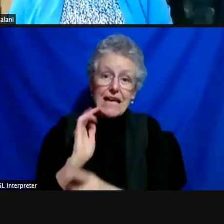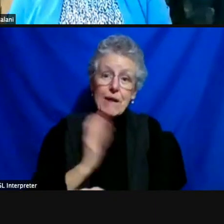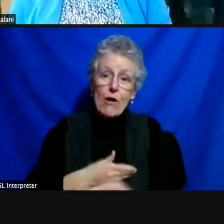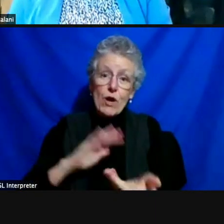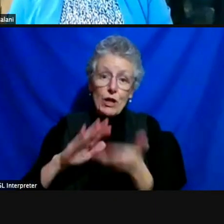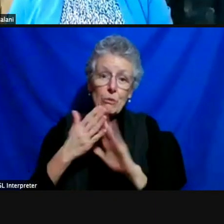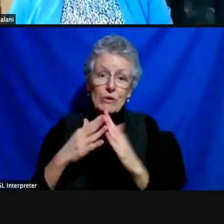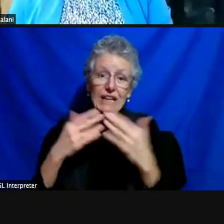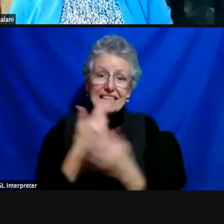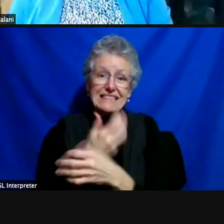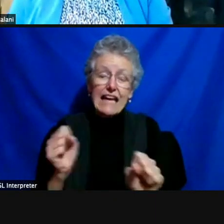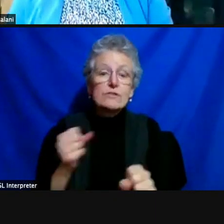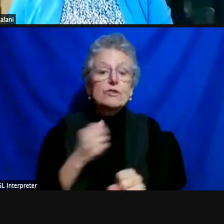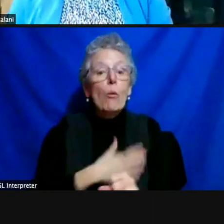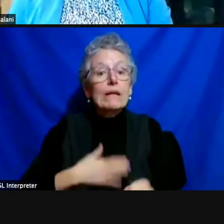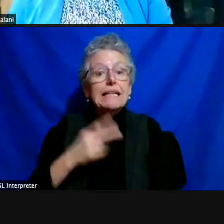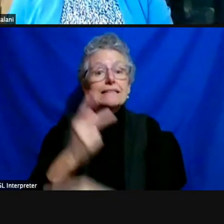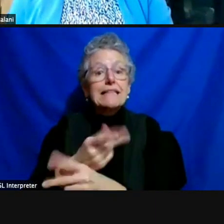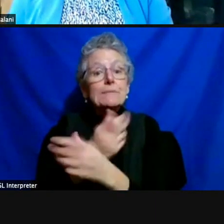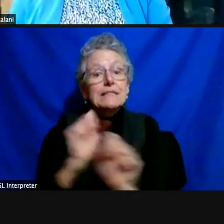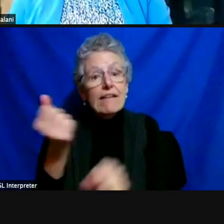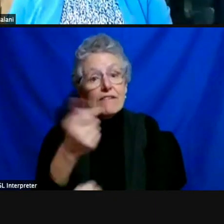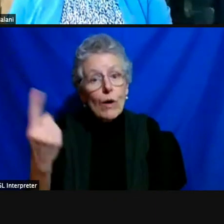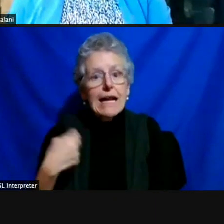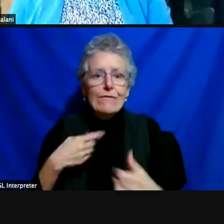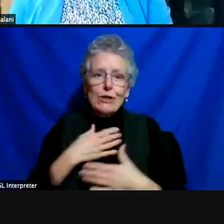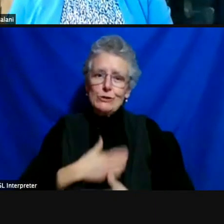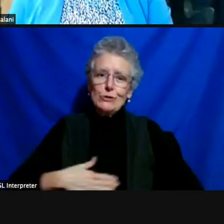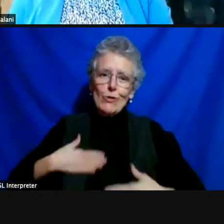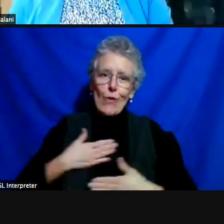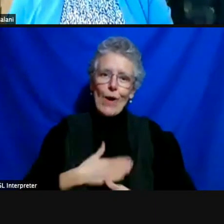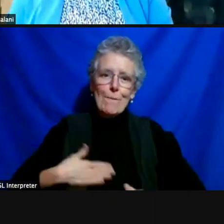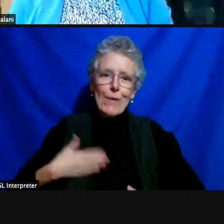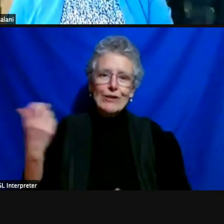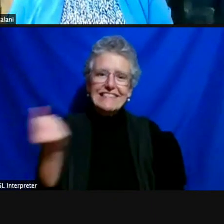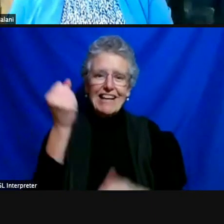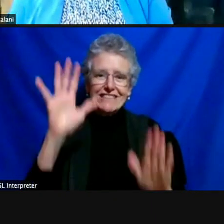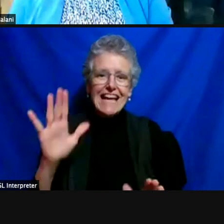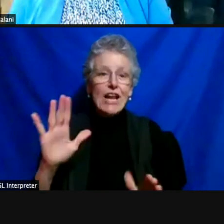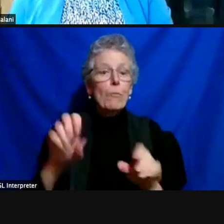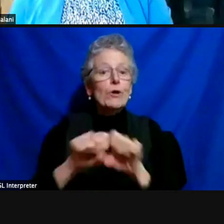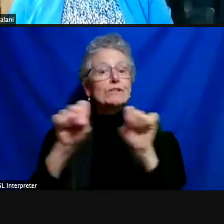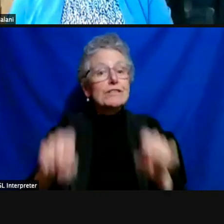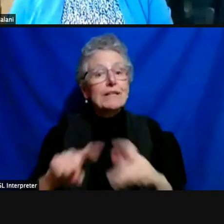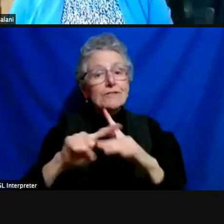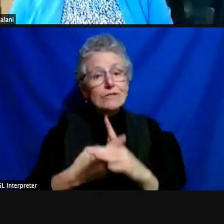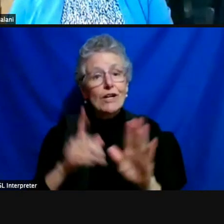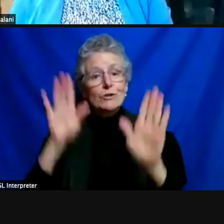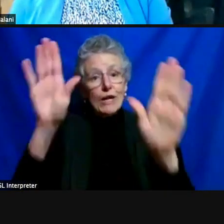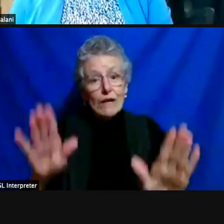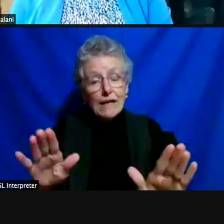So please stay safe, everybody. Have an enjoyable weekend. I hope the semester gets off to a great start. Get your mandatory testing,